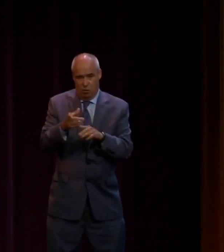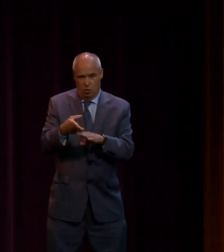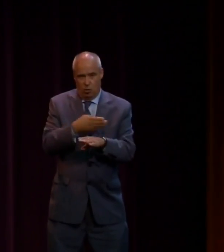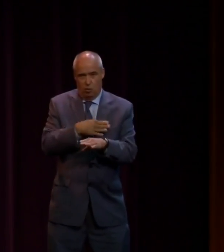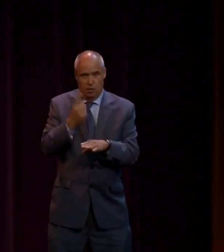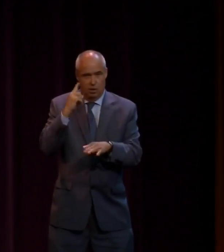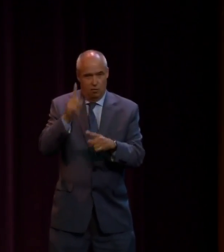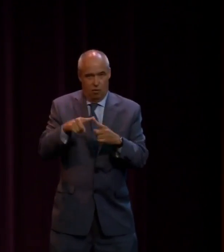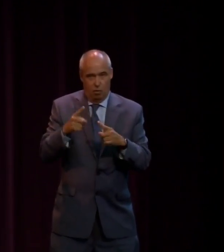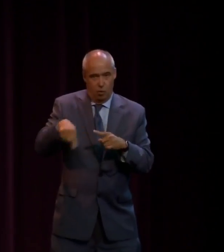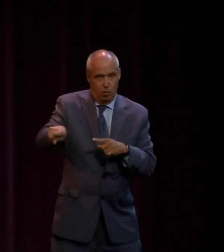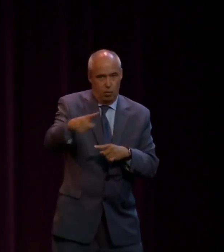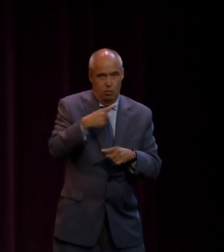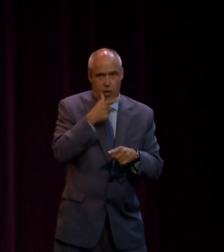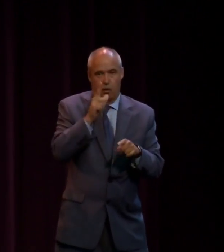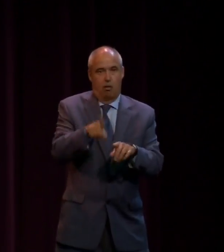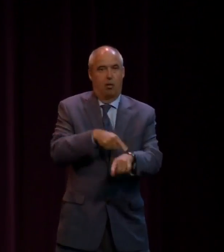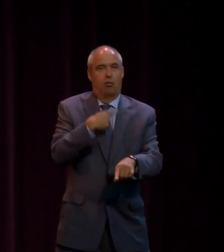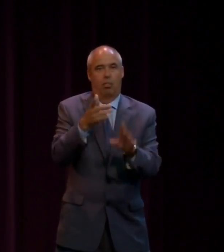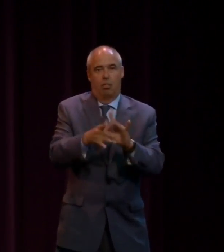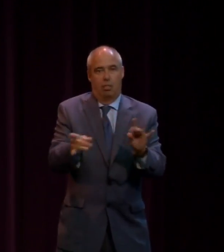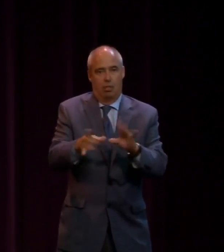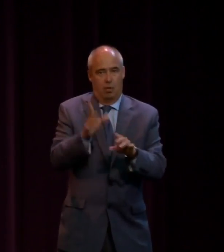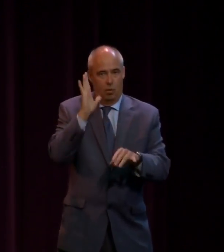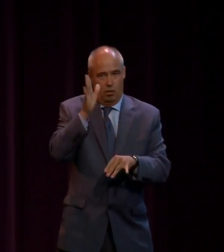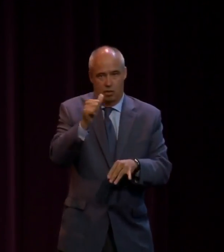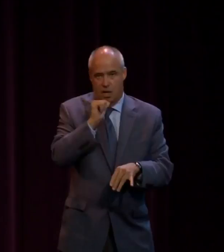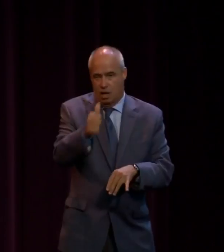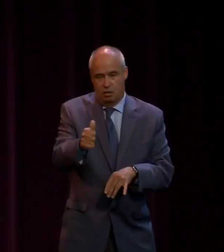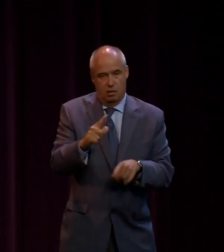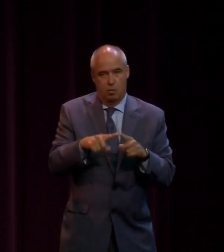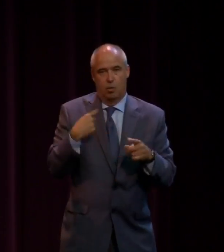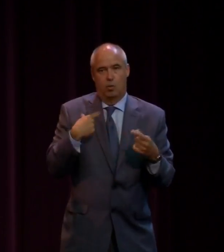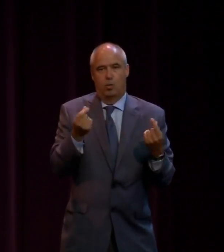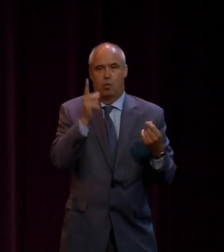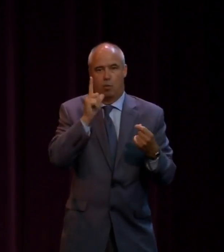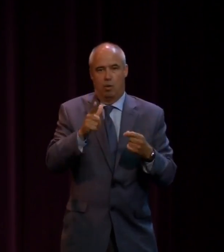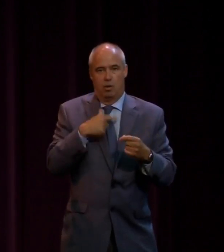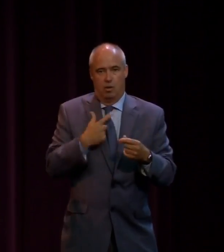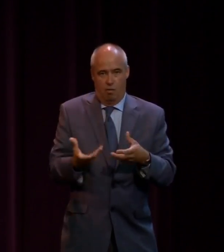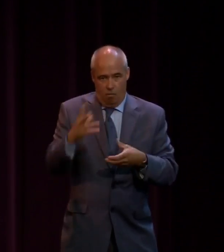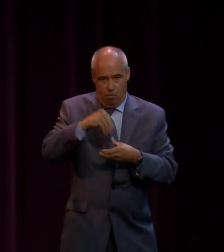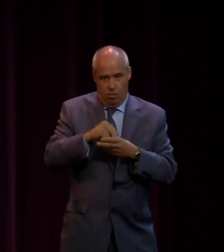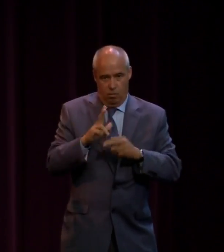SO I'M NOT GOING TO GIVE ANOTHER LONG SPEECH. WHAT I WANT TO DO IS JUST BUILD FOR A MOMENT ON WHAT YOU HAVE